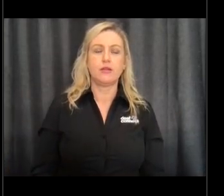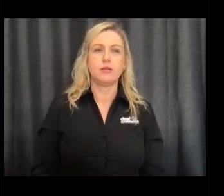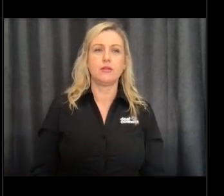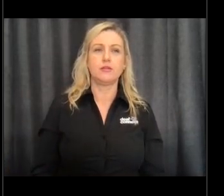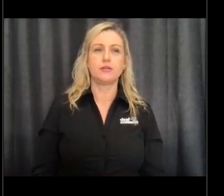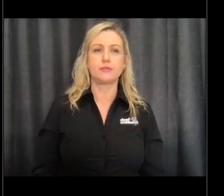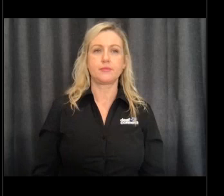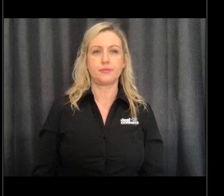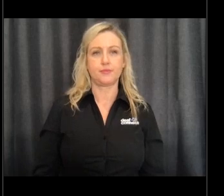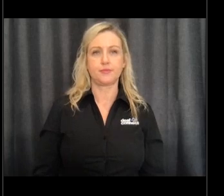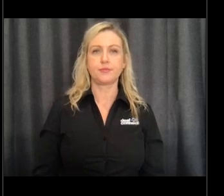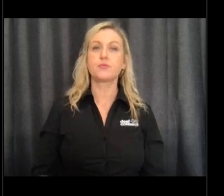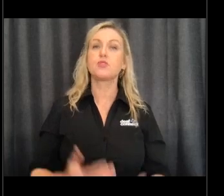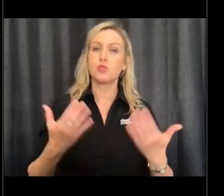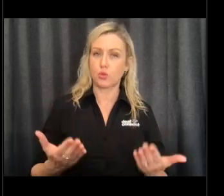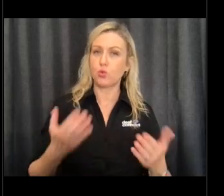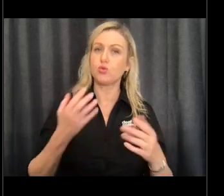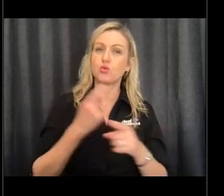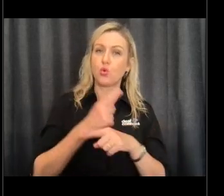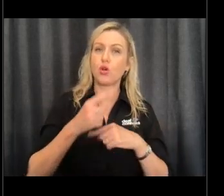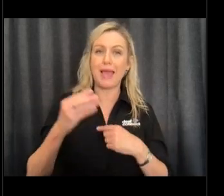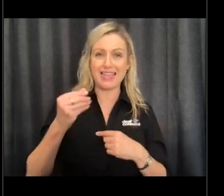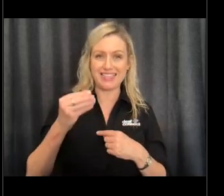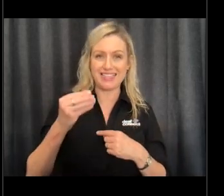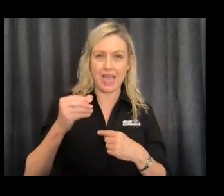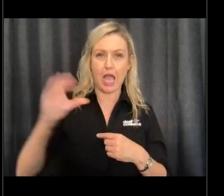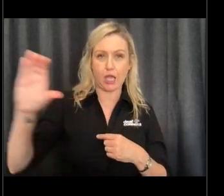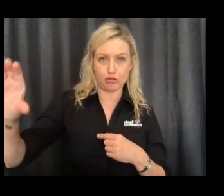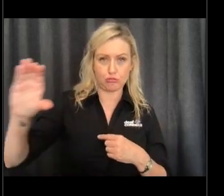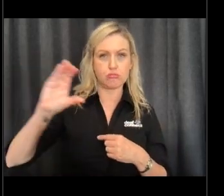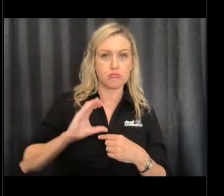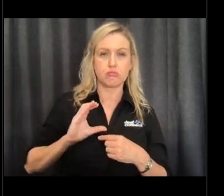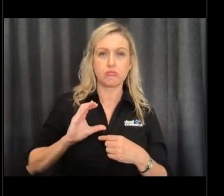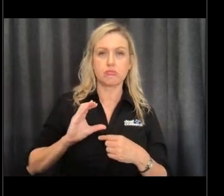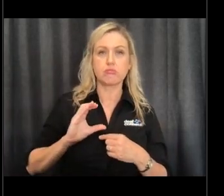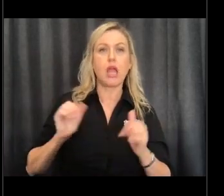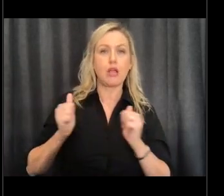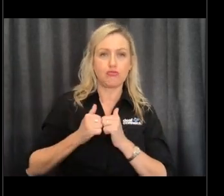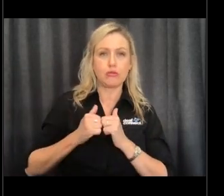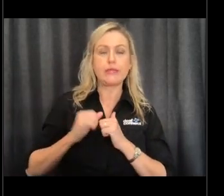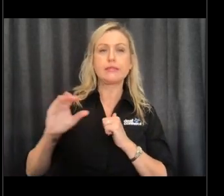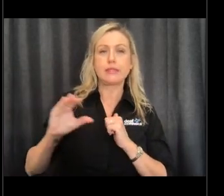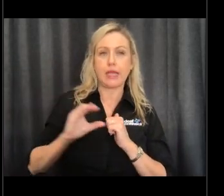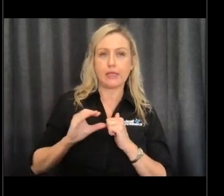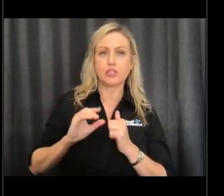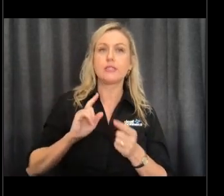When we're talking about the fact that sometimes you'll get a partial offer or a partial settlement